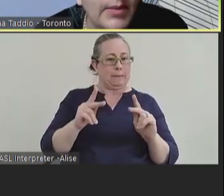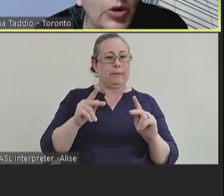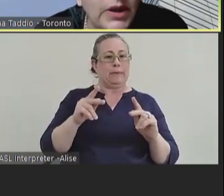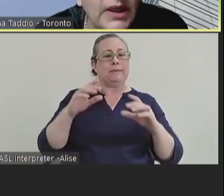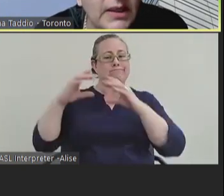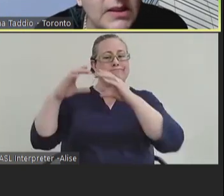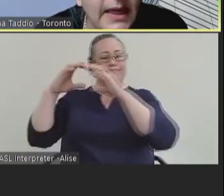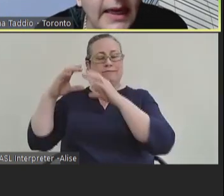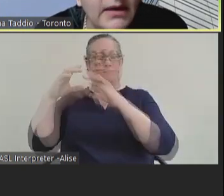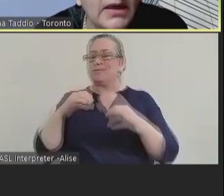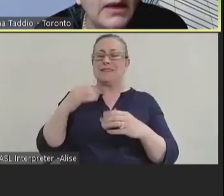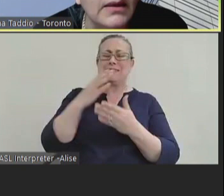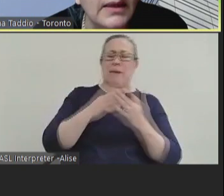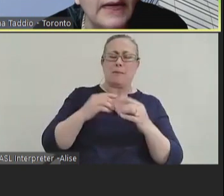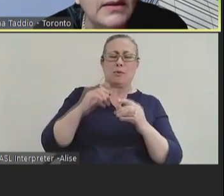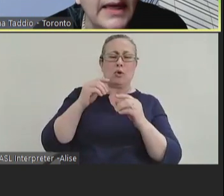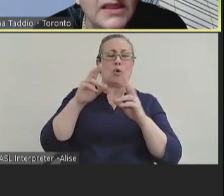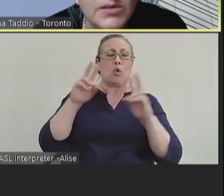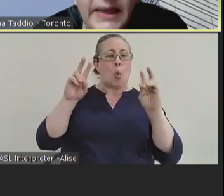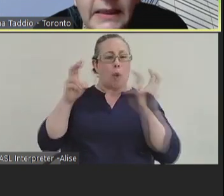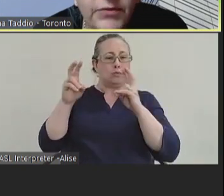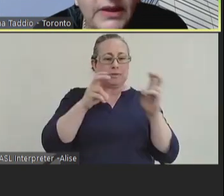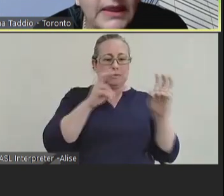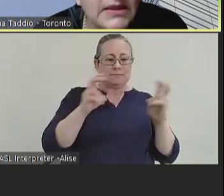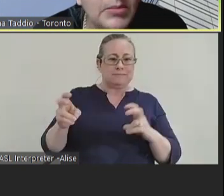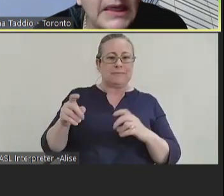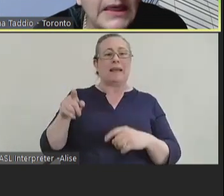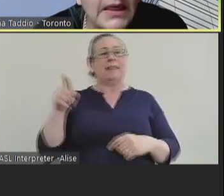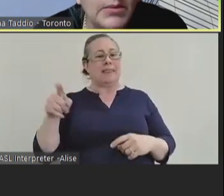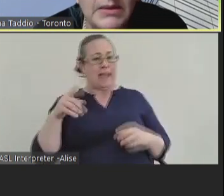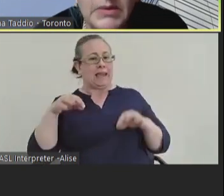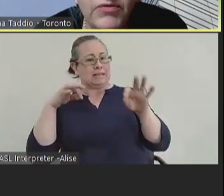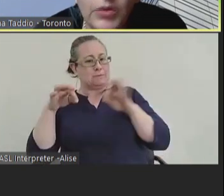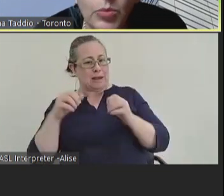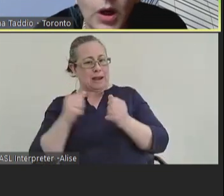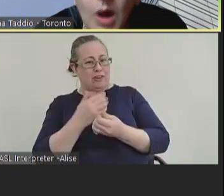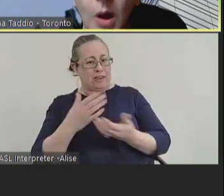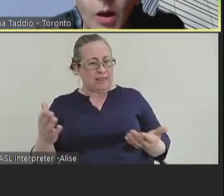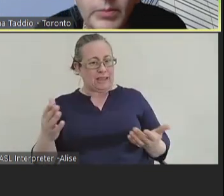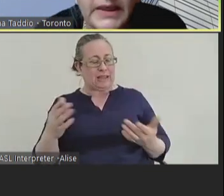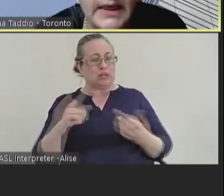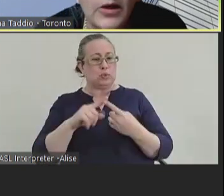about kids saying that they explained everything to me, it made me feel more calm, and it helped